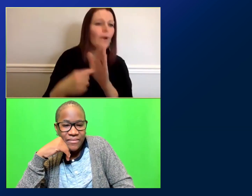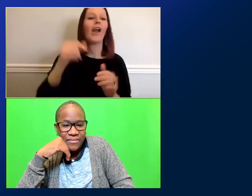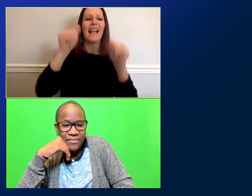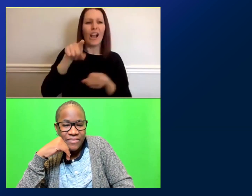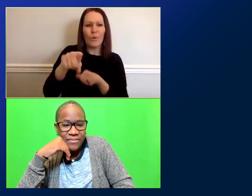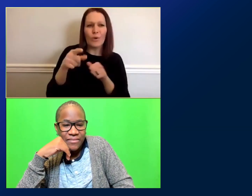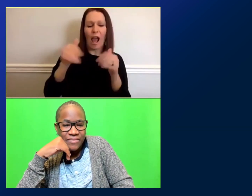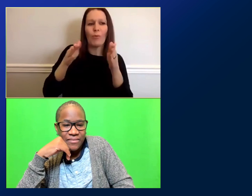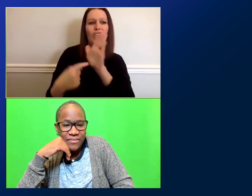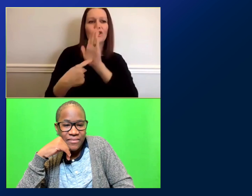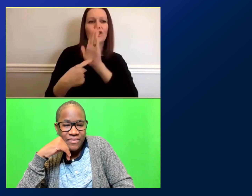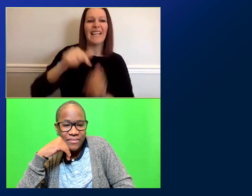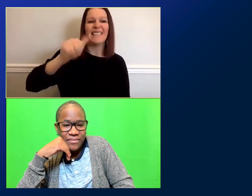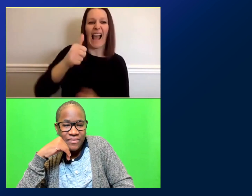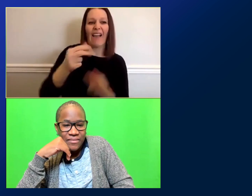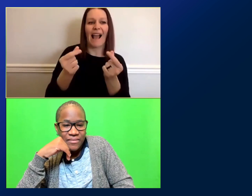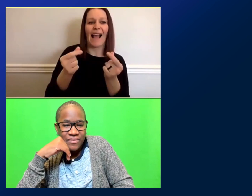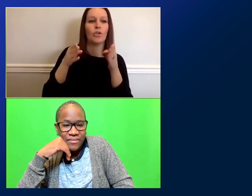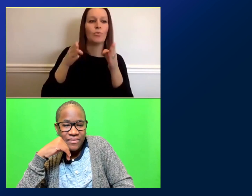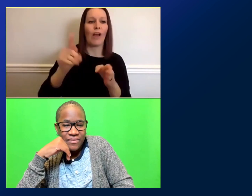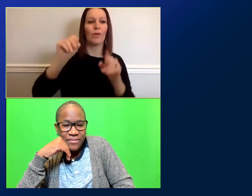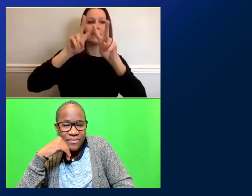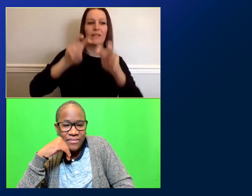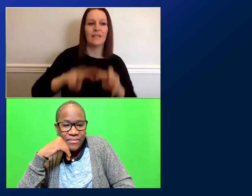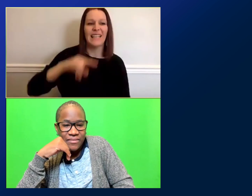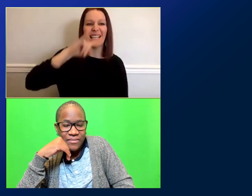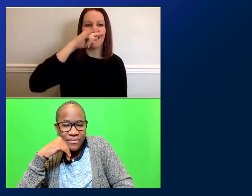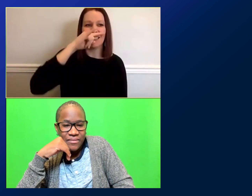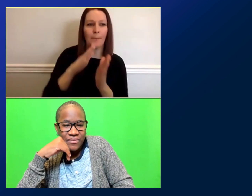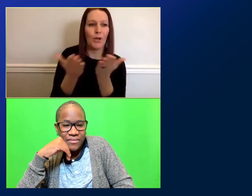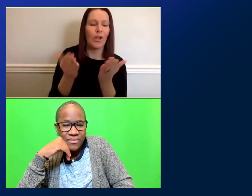what's it say oh yeah if you could show us again those 10 quick ways to assess children's books